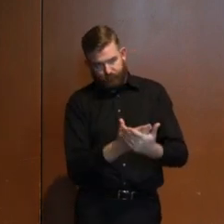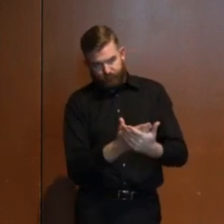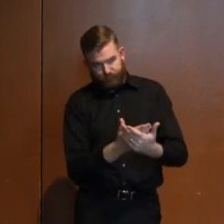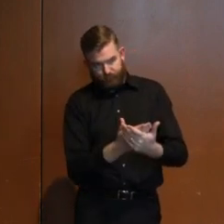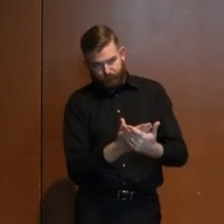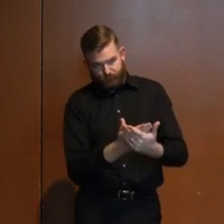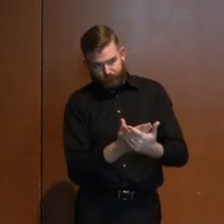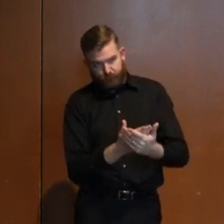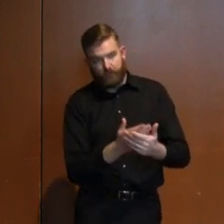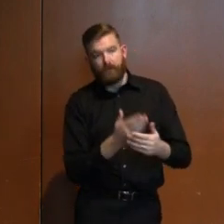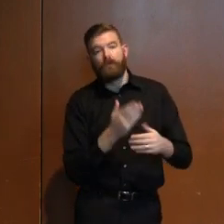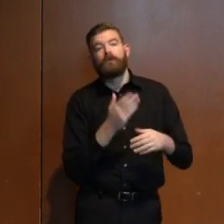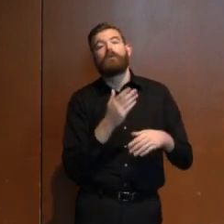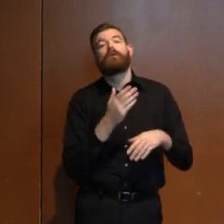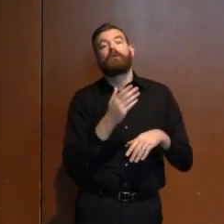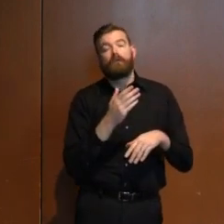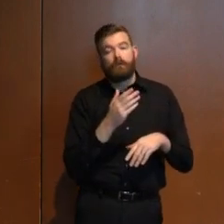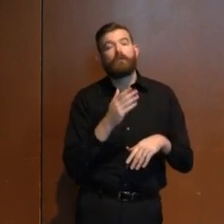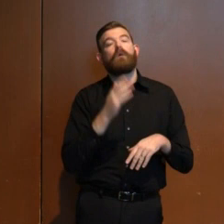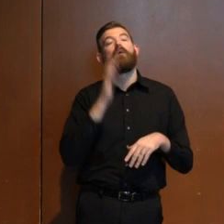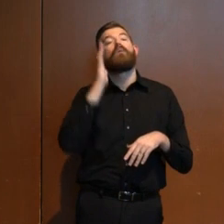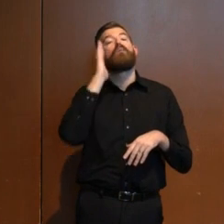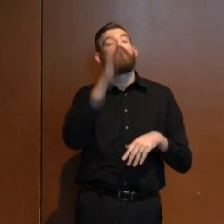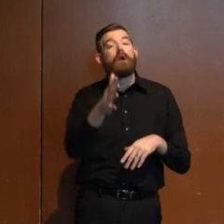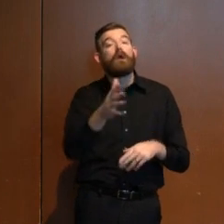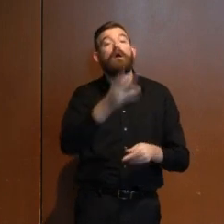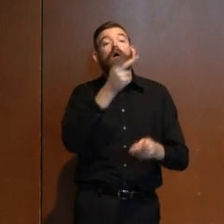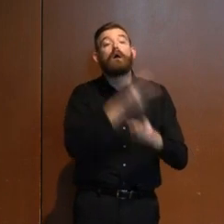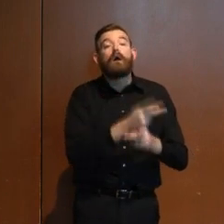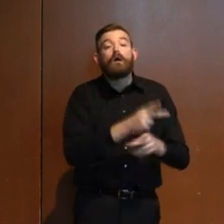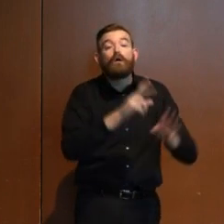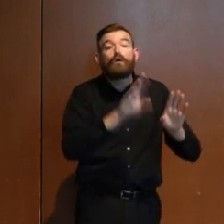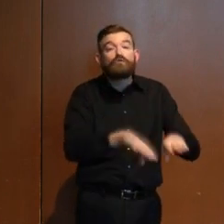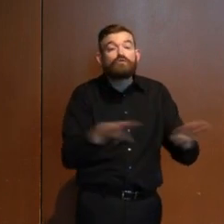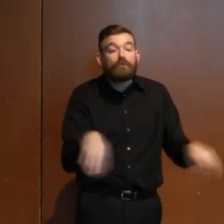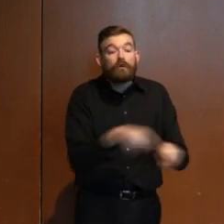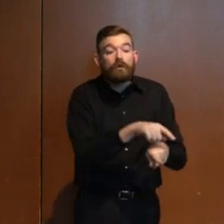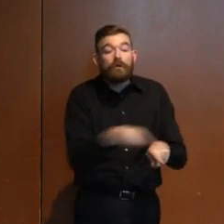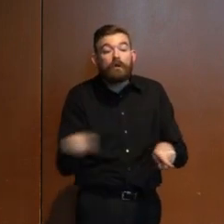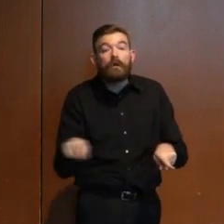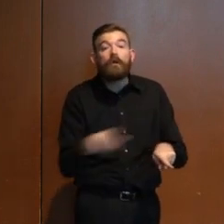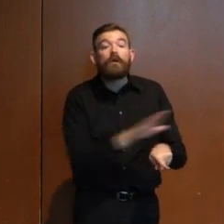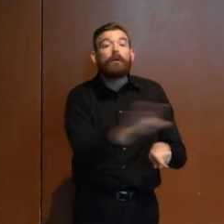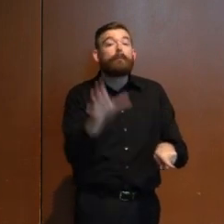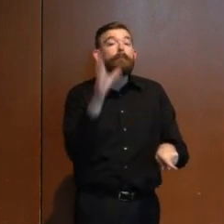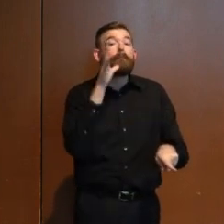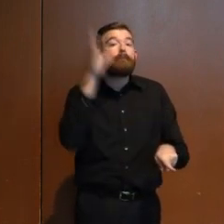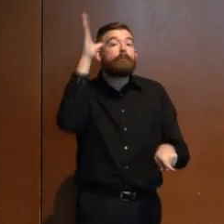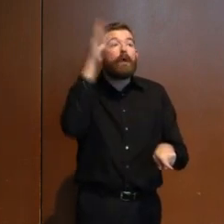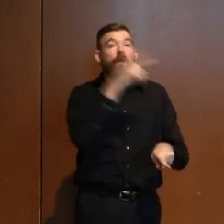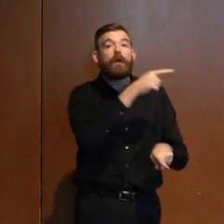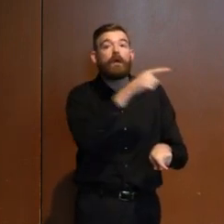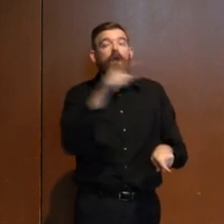BY THIS FRIDAY MARCH 27th THAT THEY WILL SOLELY SERVE THE CHILDREN OF ESSENTIAL WORKERS AND WE KIND OF PREVIEWED THIS